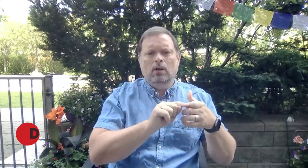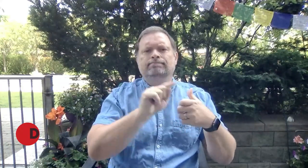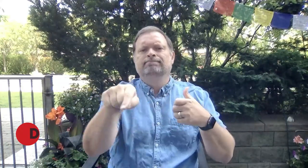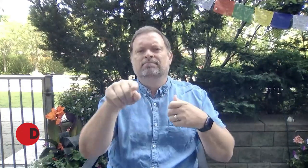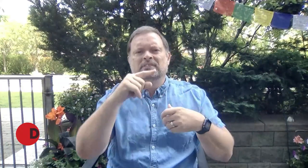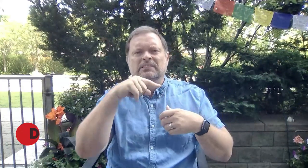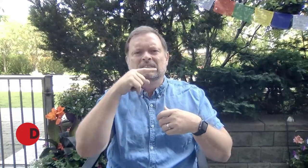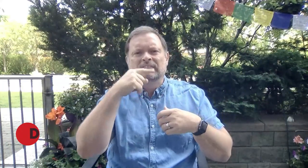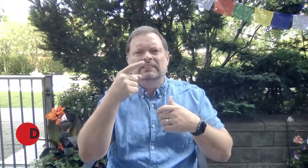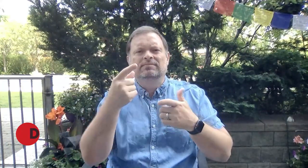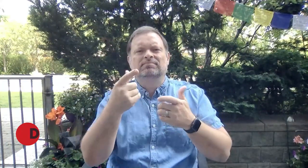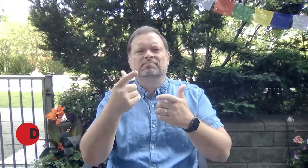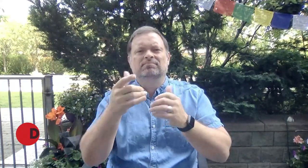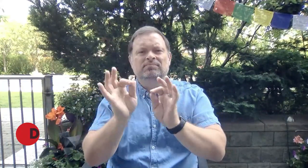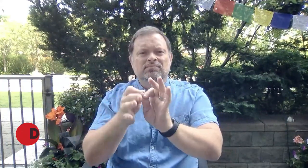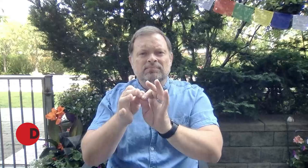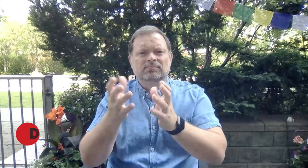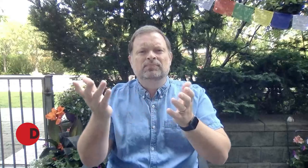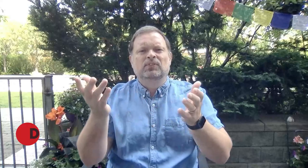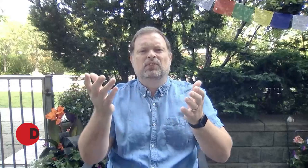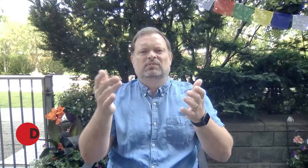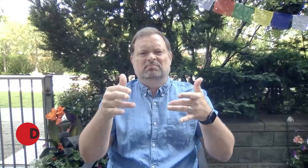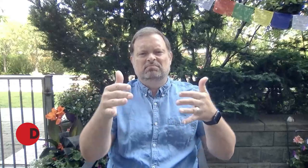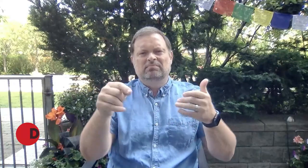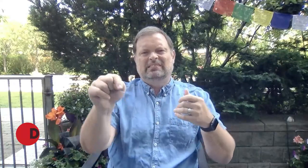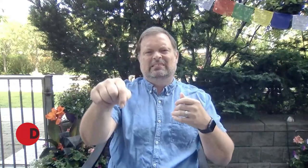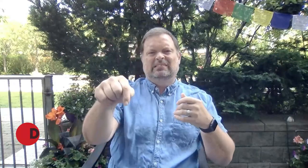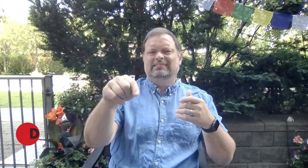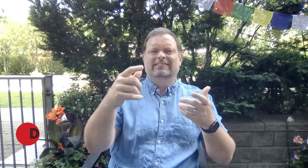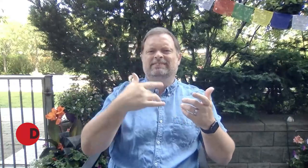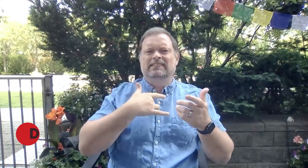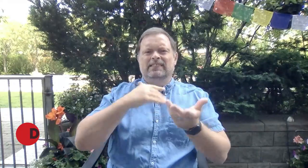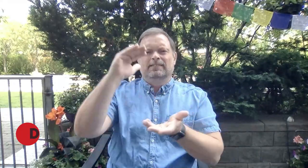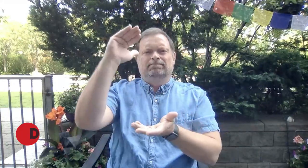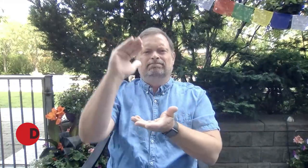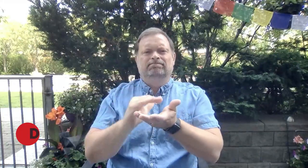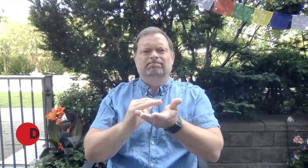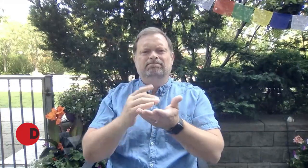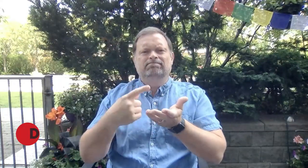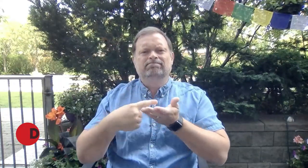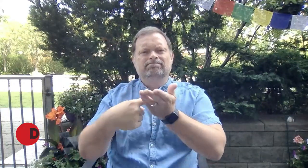interpreters but felt limited in discussions with teachers and